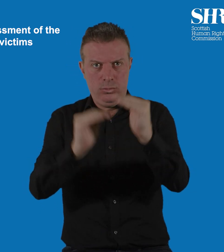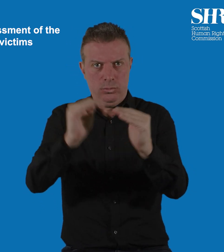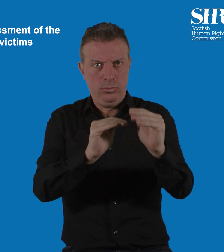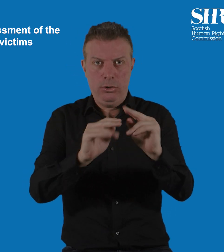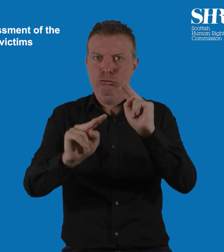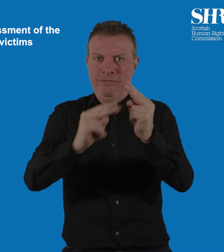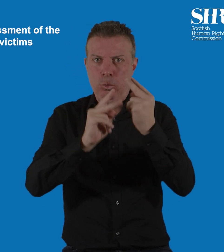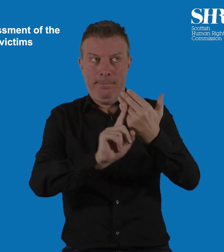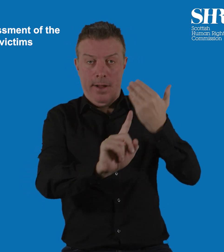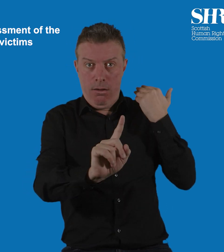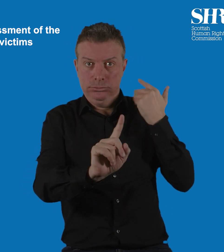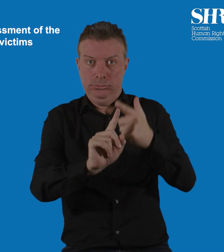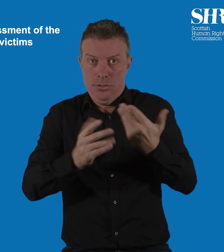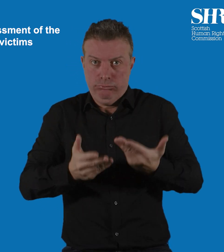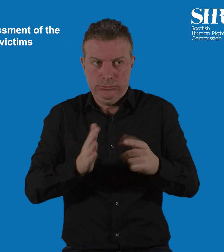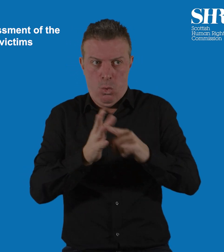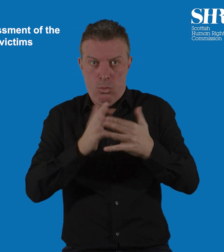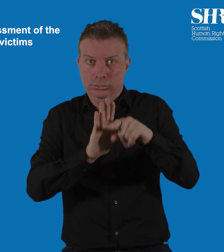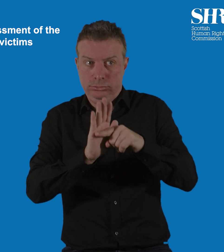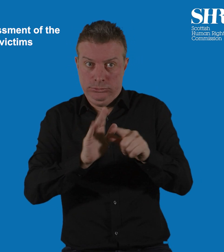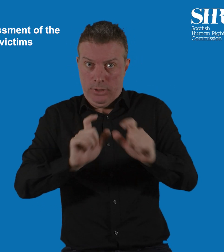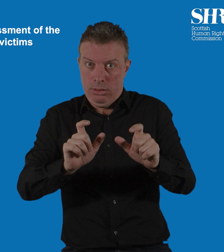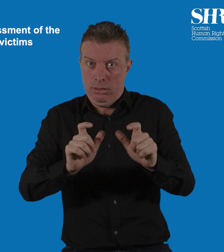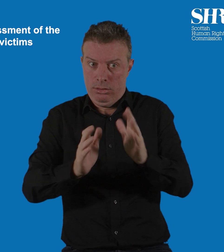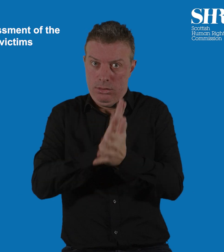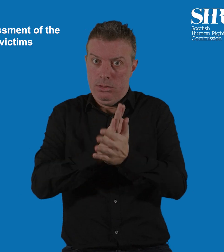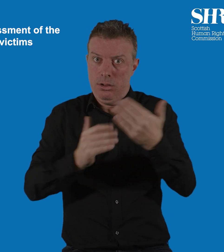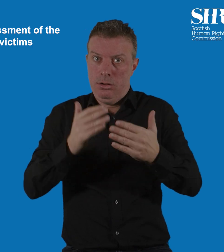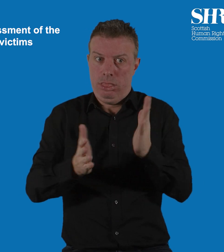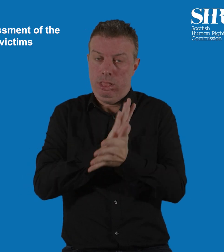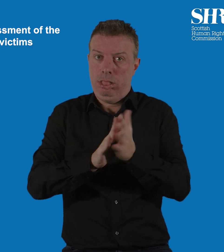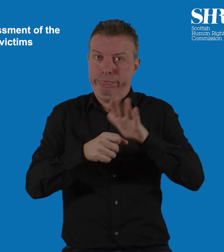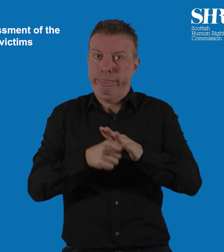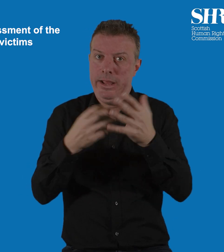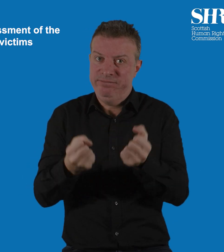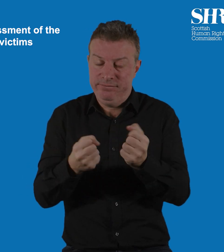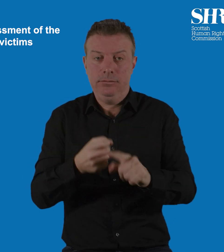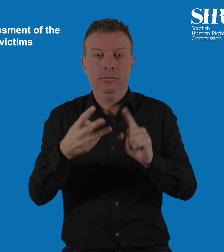2. Reviewing past and current laws that still cause harm.